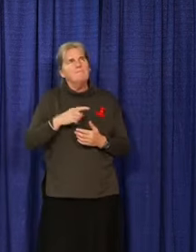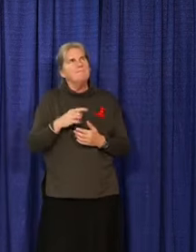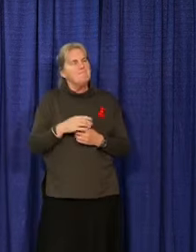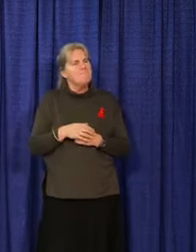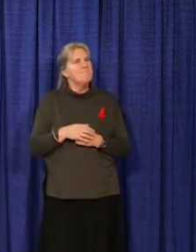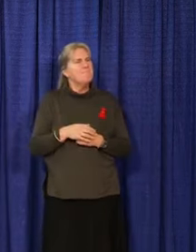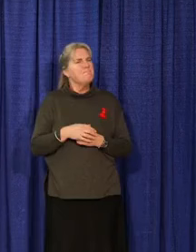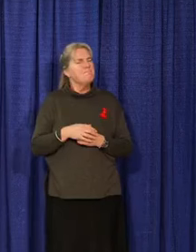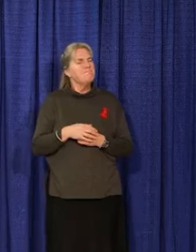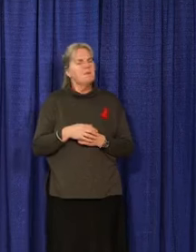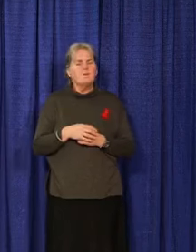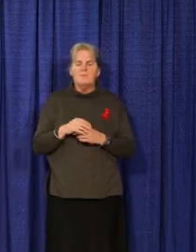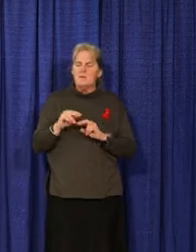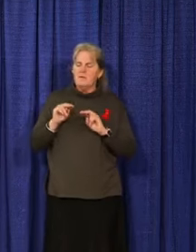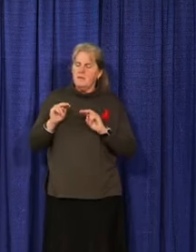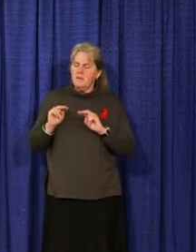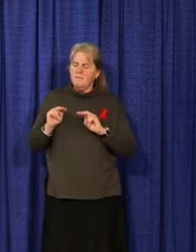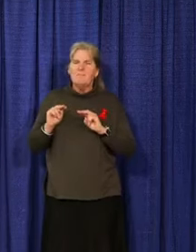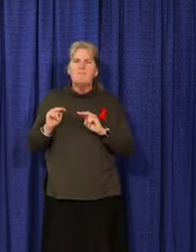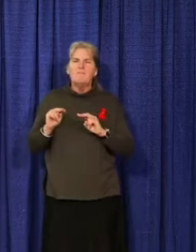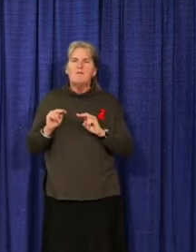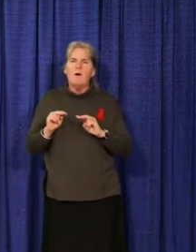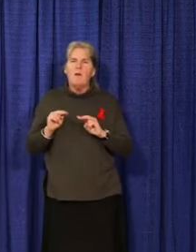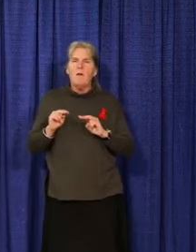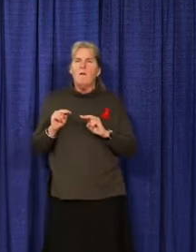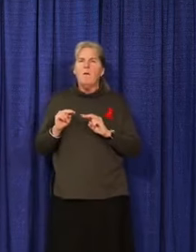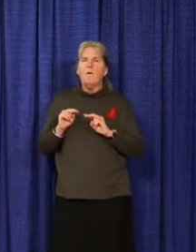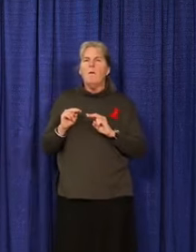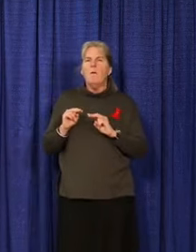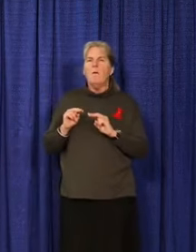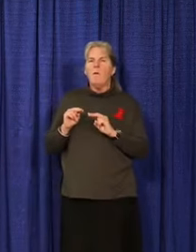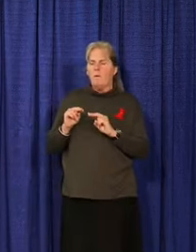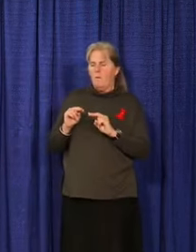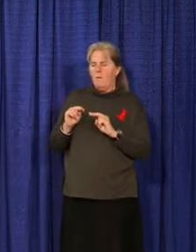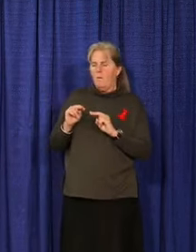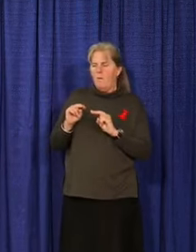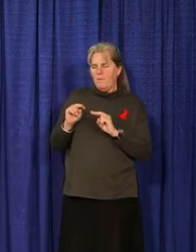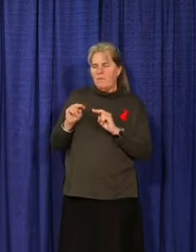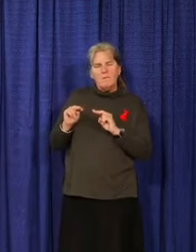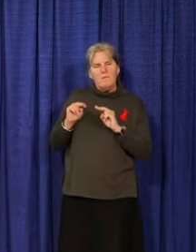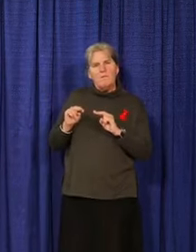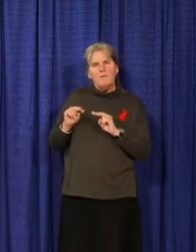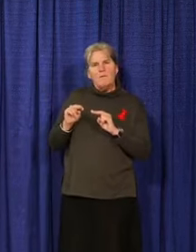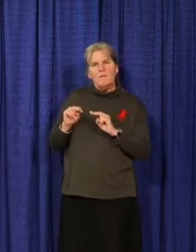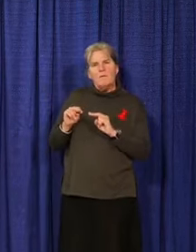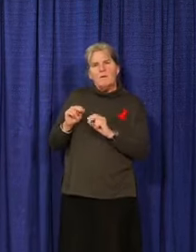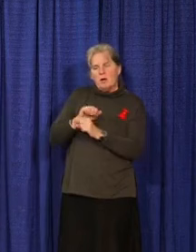based on the science and the medical advice and the Chief Medical Officer of health, and